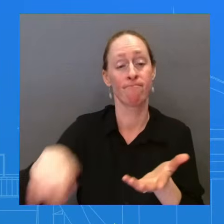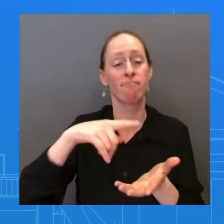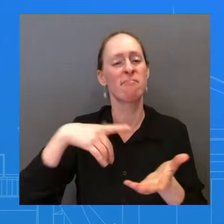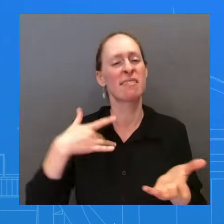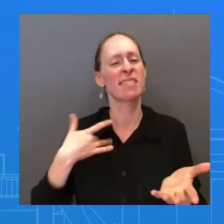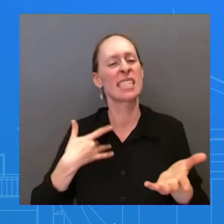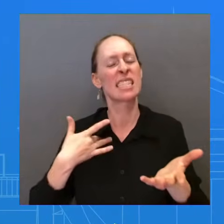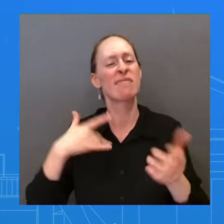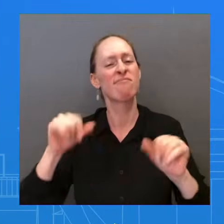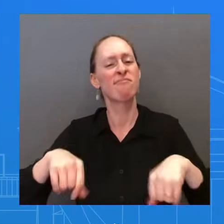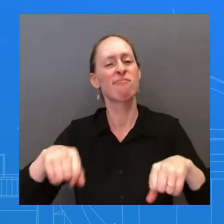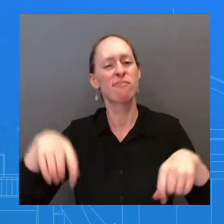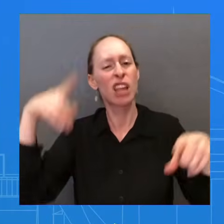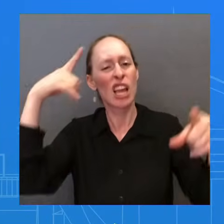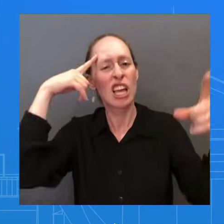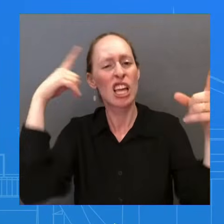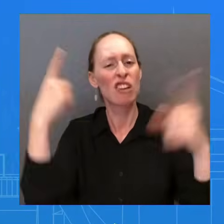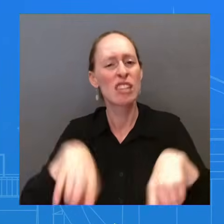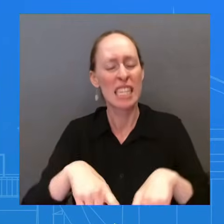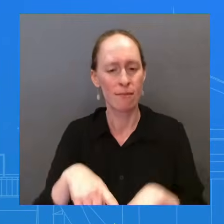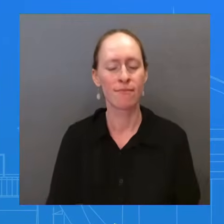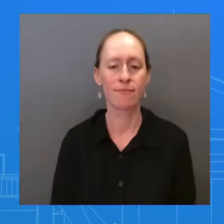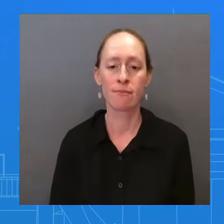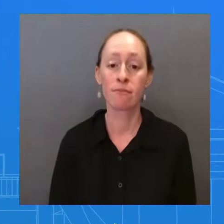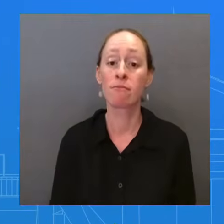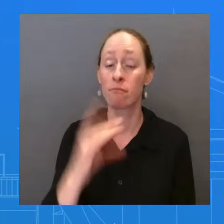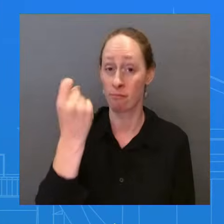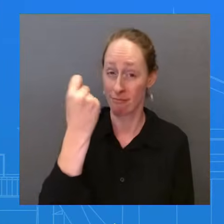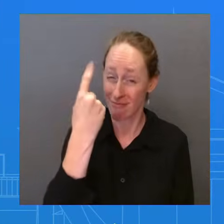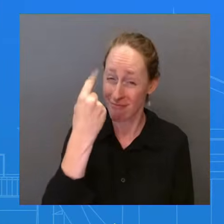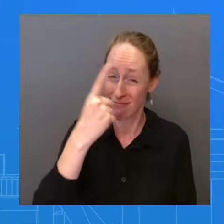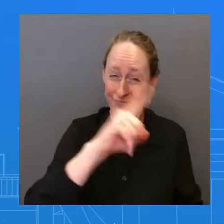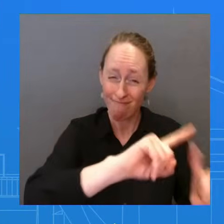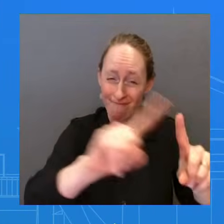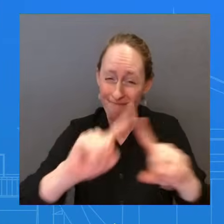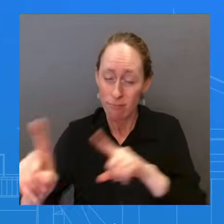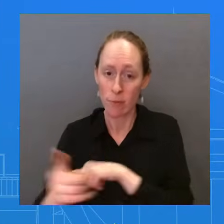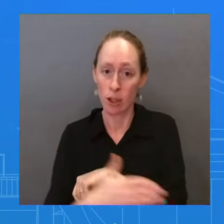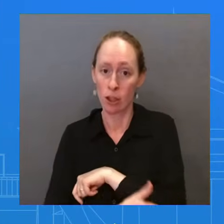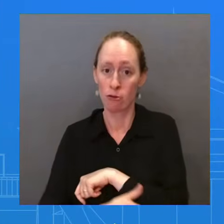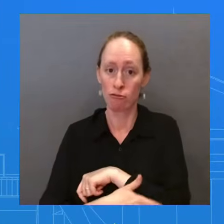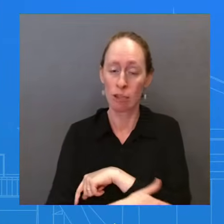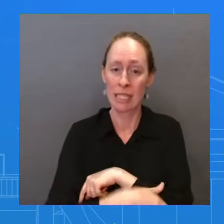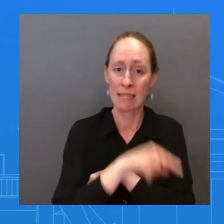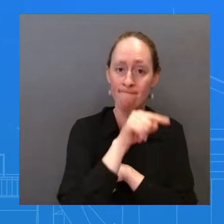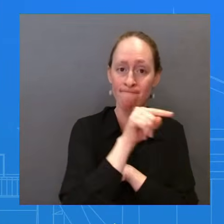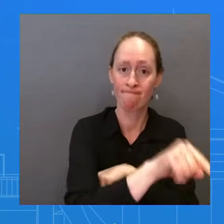Every country has got to do it for themselves -- we will do it our way -- to protect national security